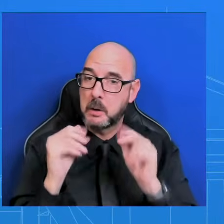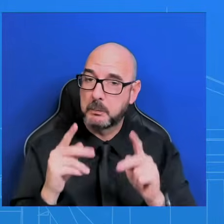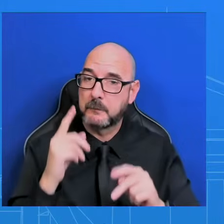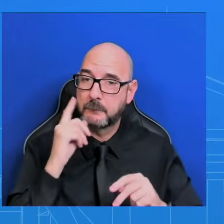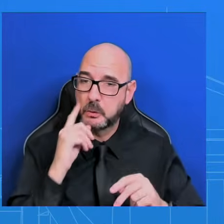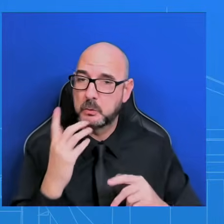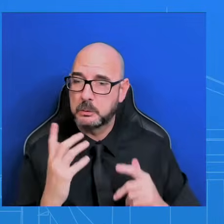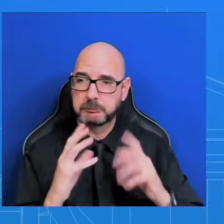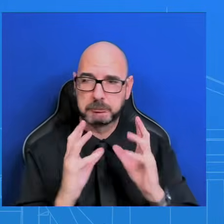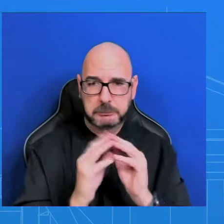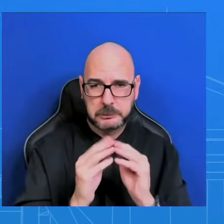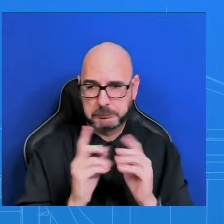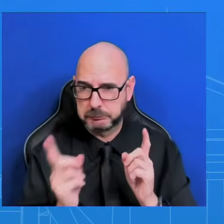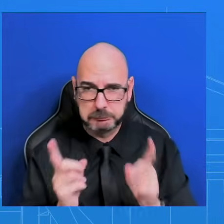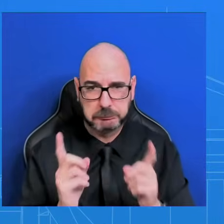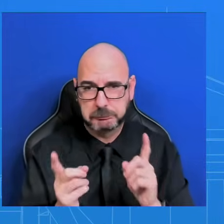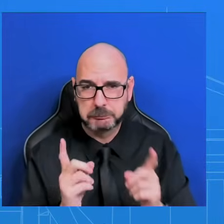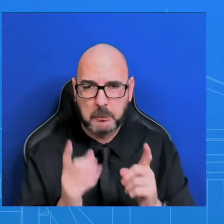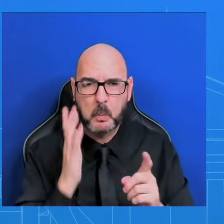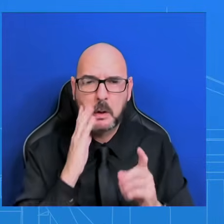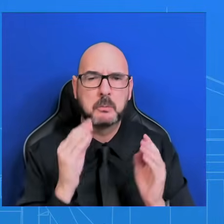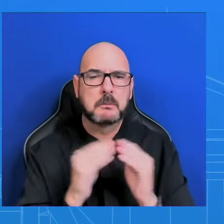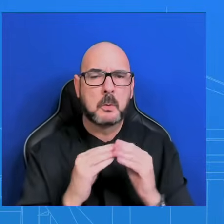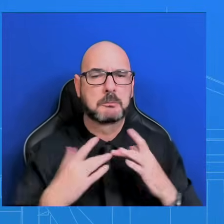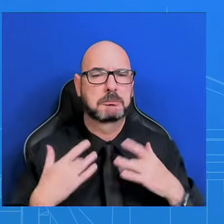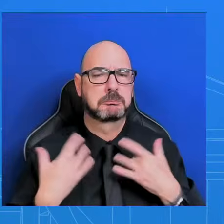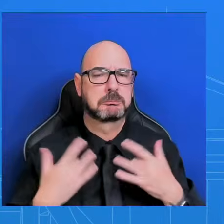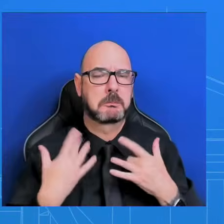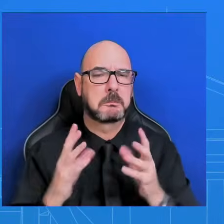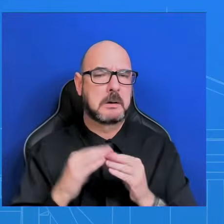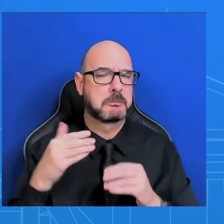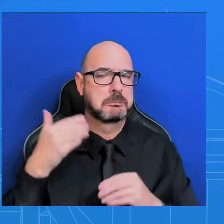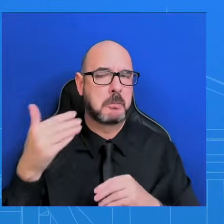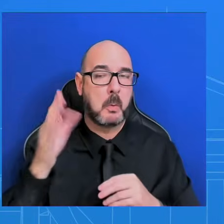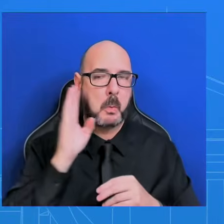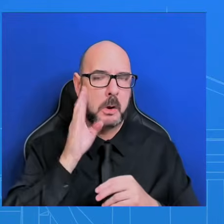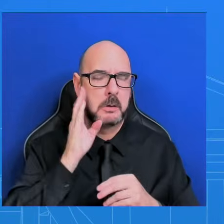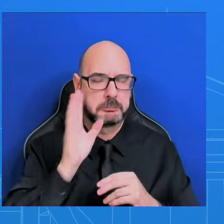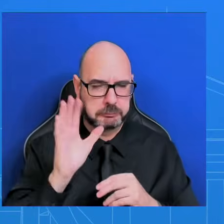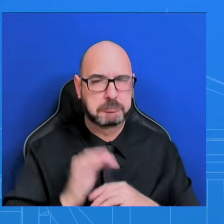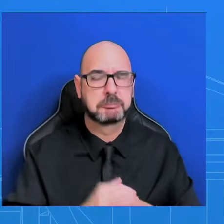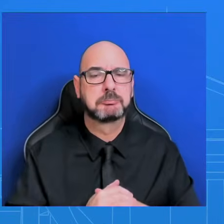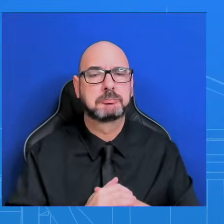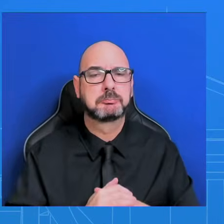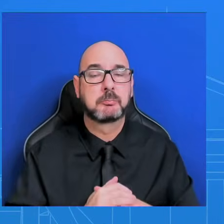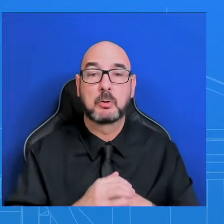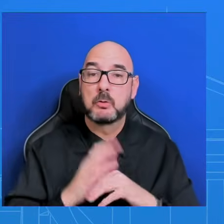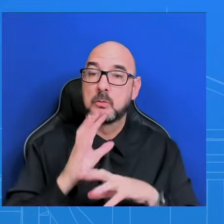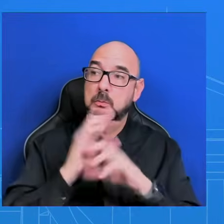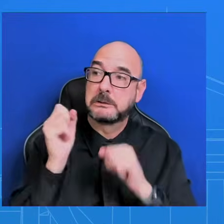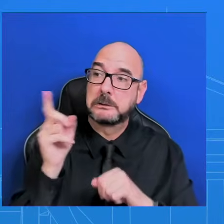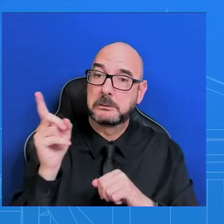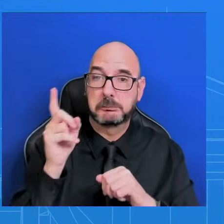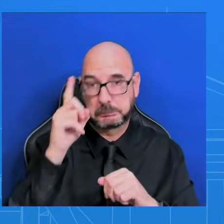going forward, clearly. The President still believes in the promise and the possibility of a two-state solution.